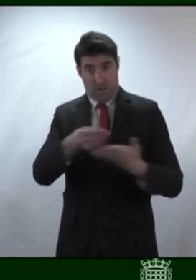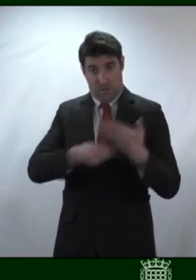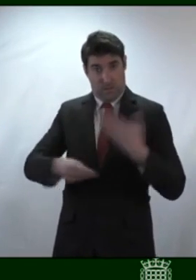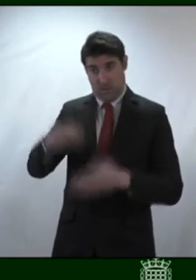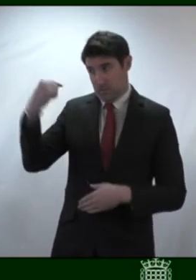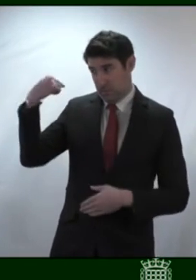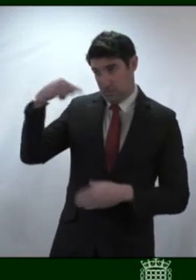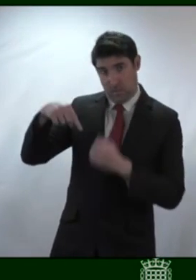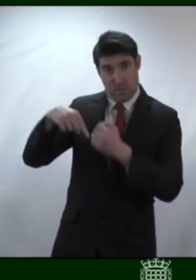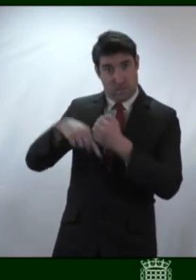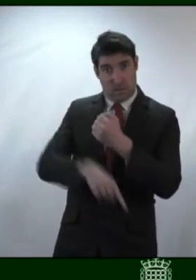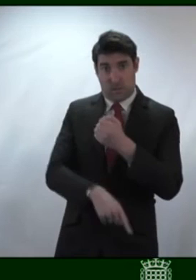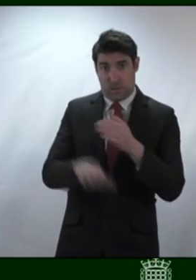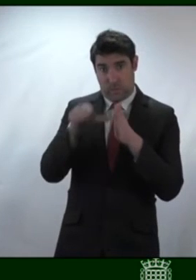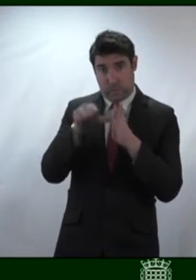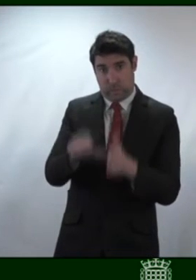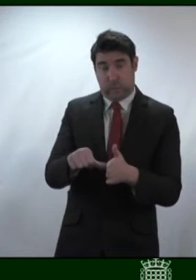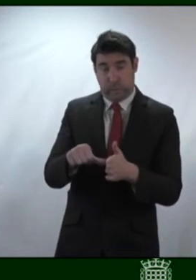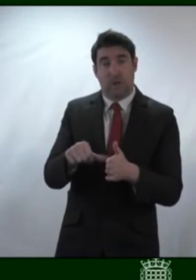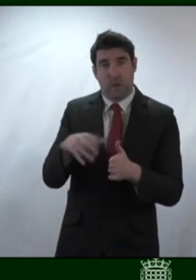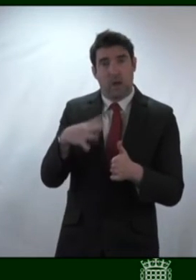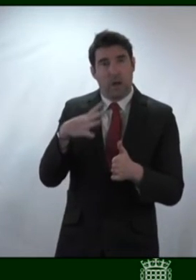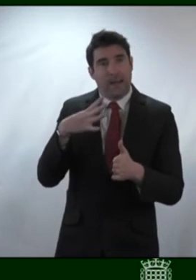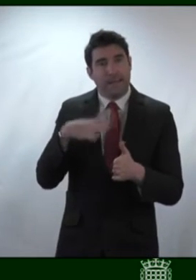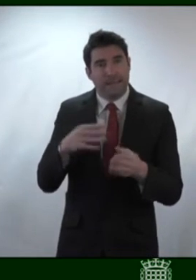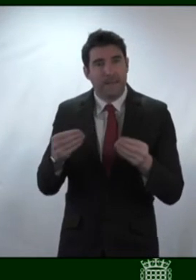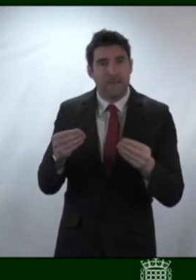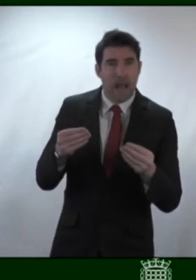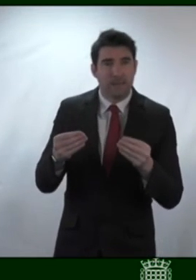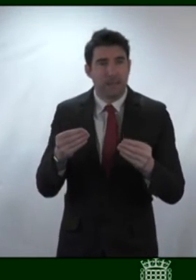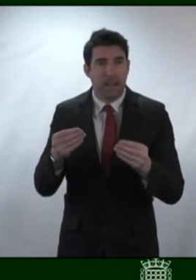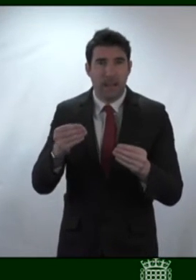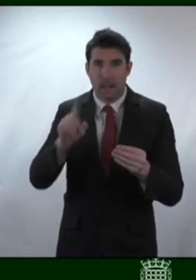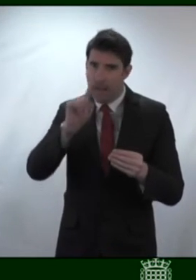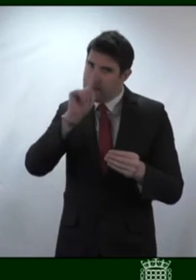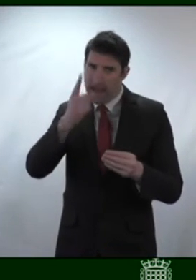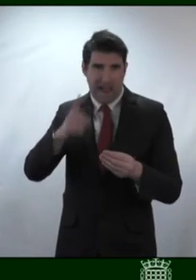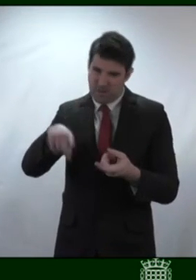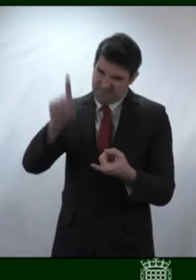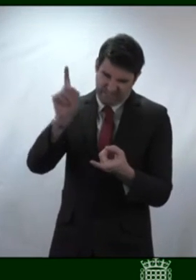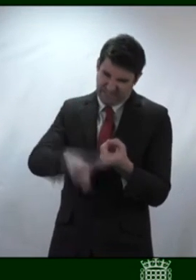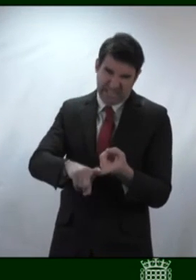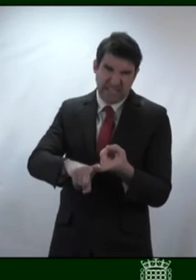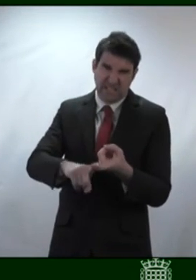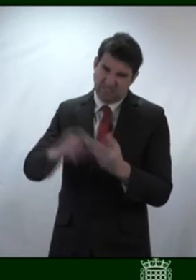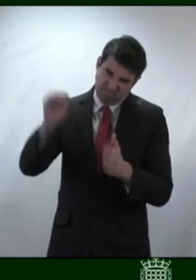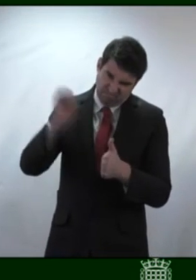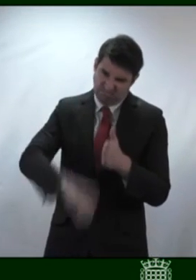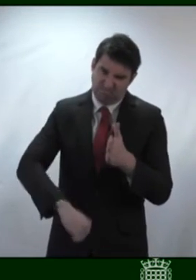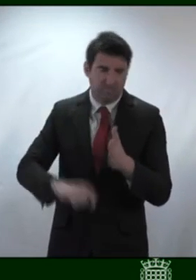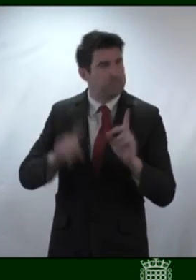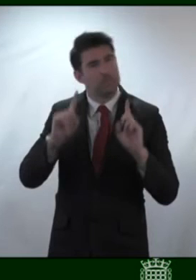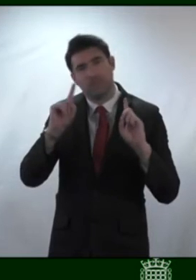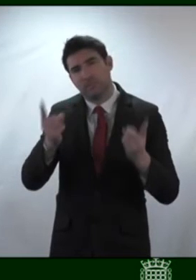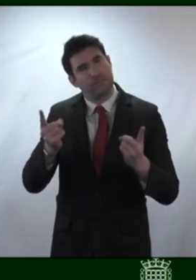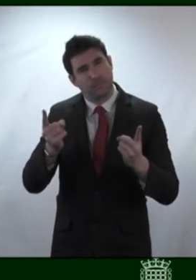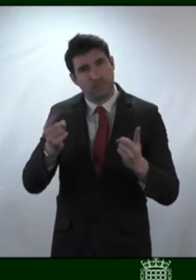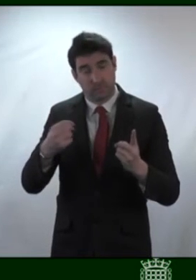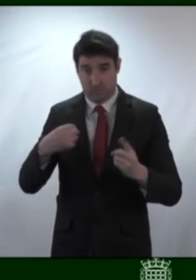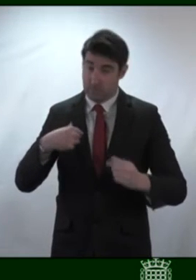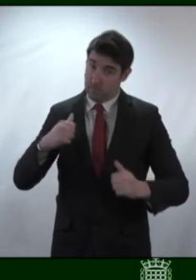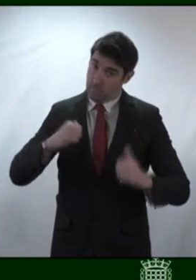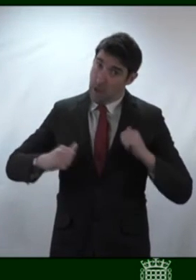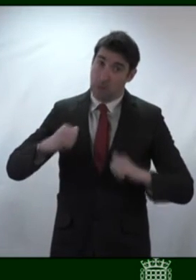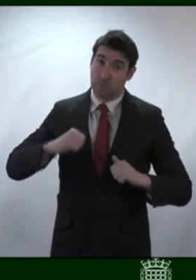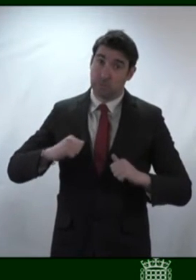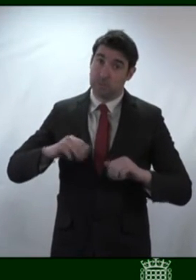very difficult and bumpy time. We have had a proud record of keeping employment high and unemployment